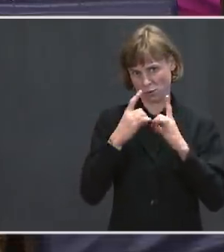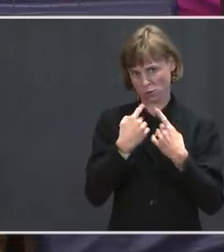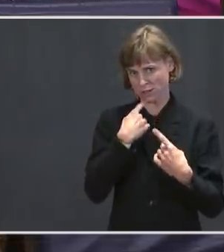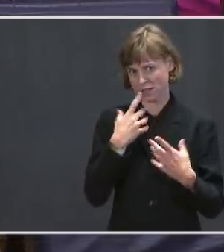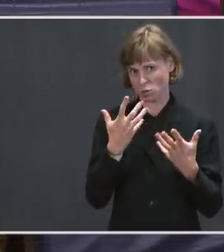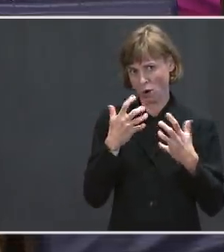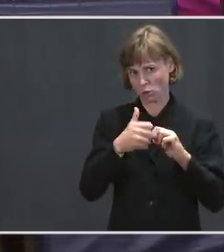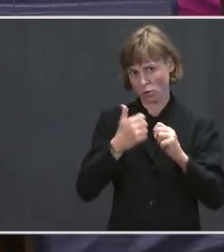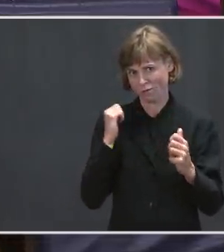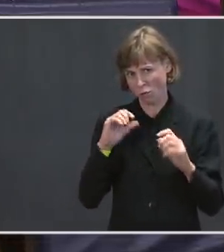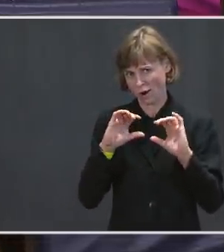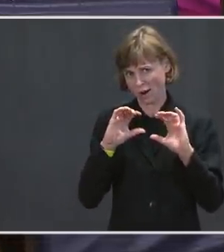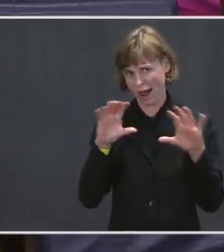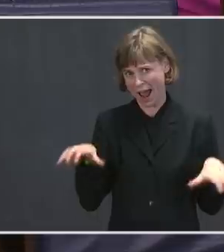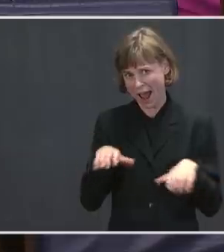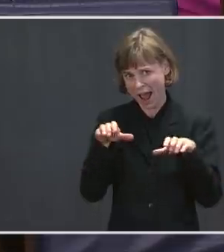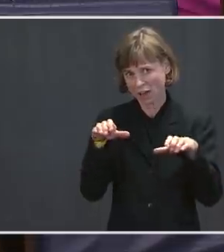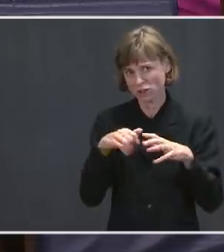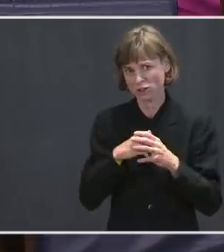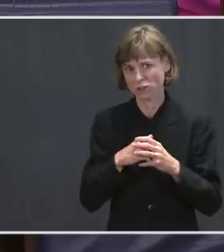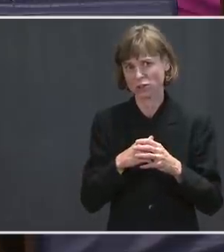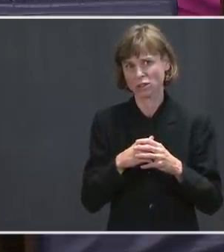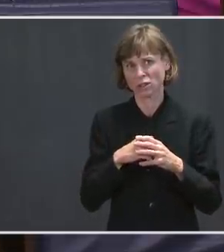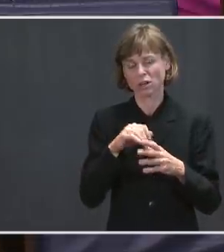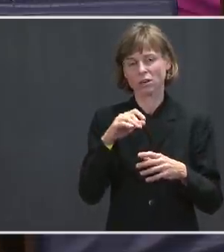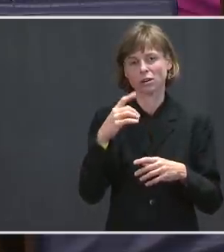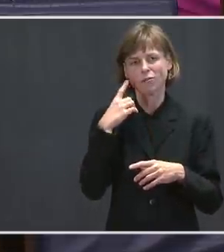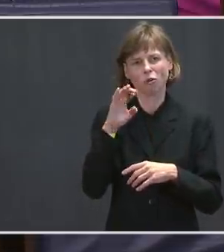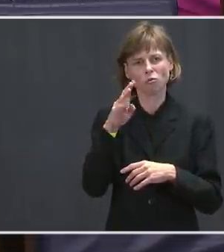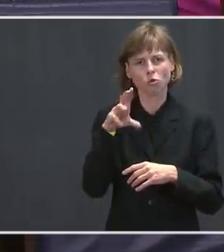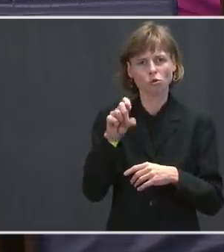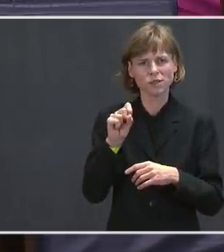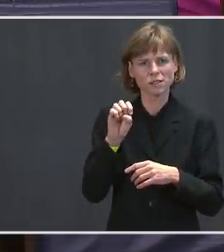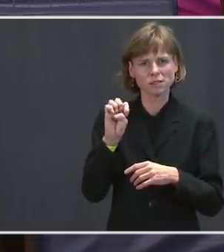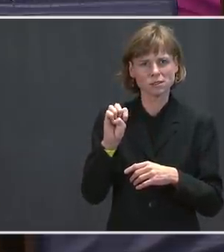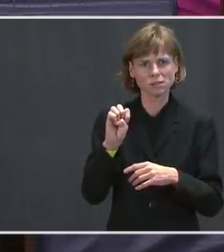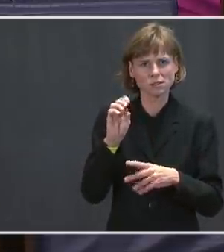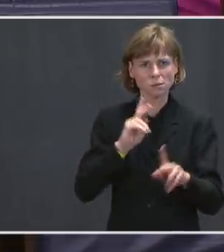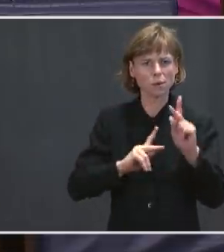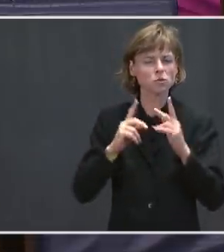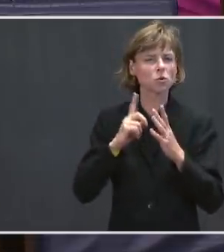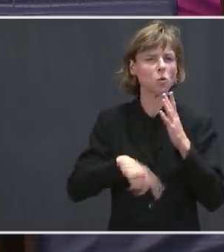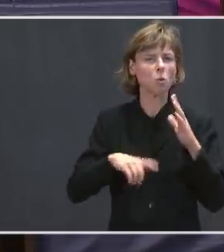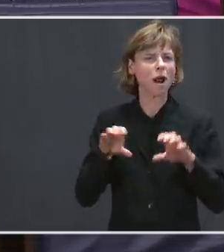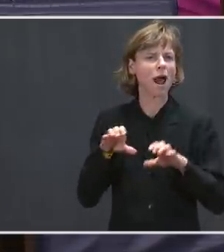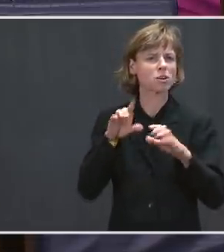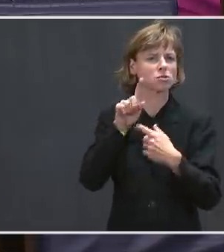that could negatively impact the Burmese people. So, what options specifically in terms of sanctions